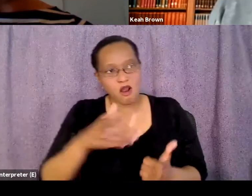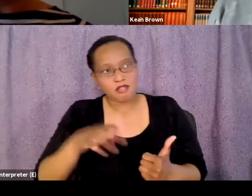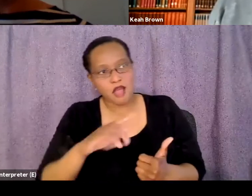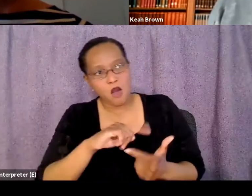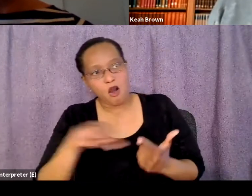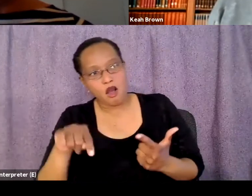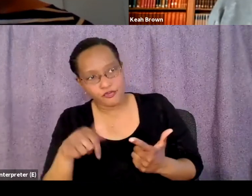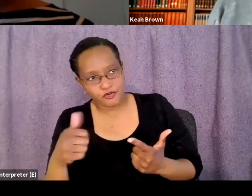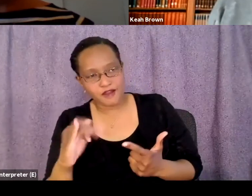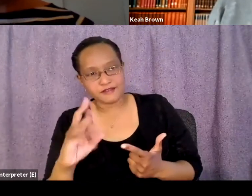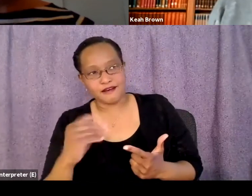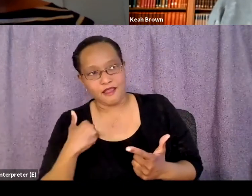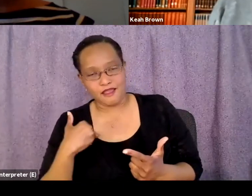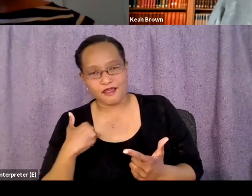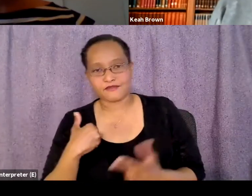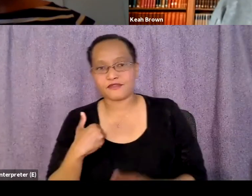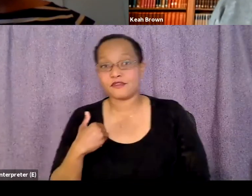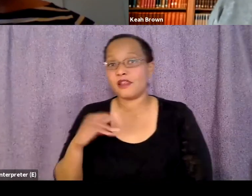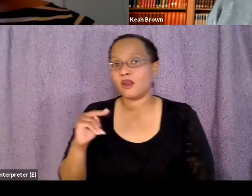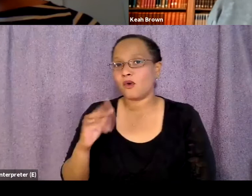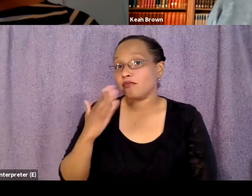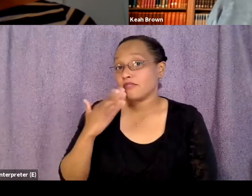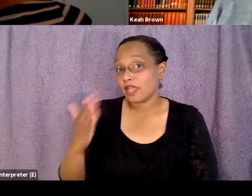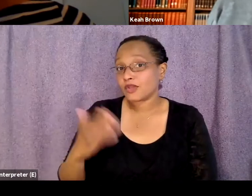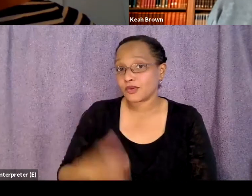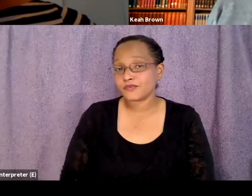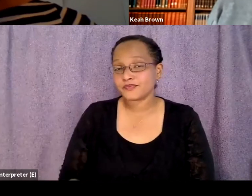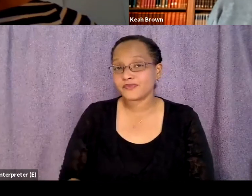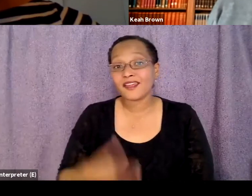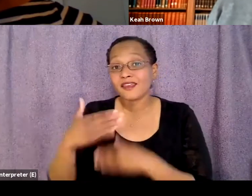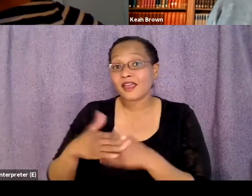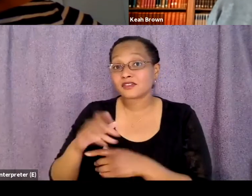Nicole Redding (she/her): And our next question comes from Katie it seems like there's a new